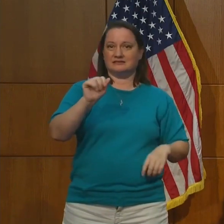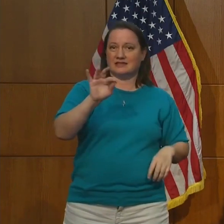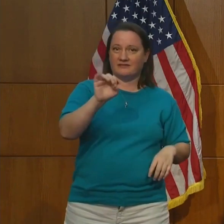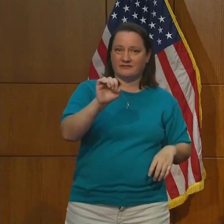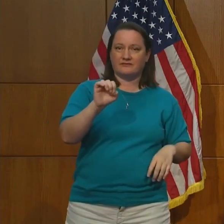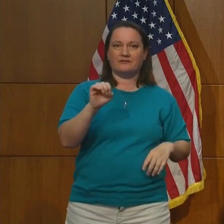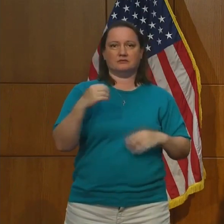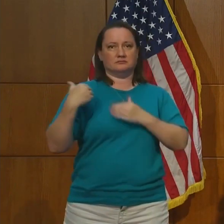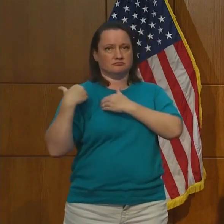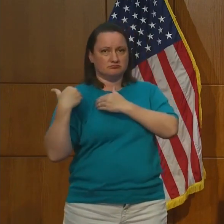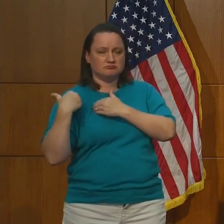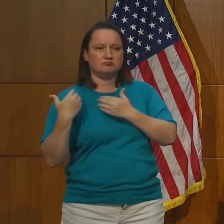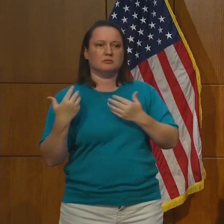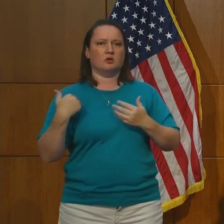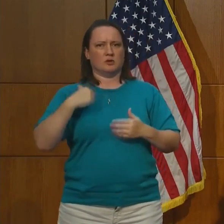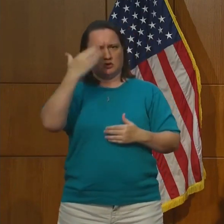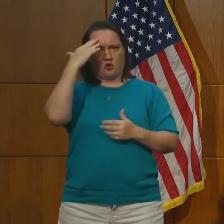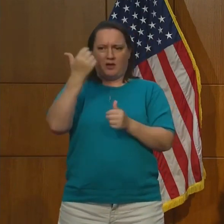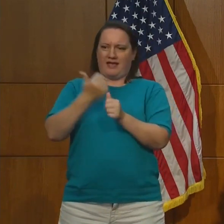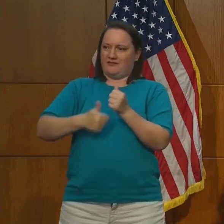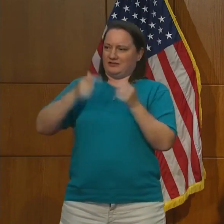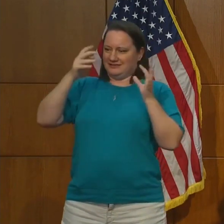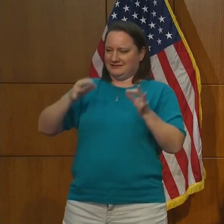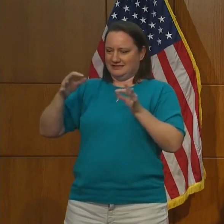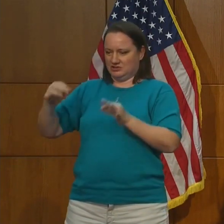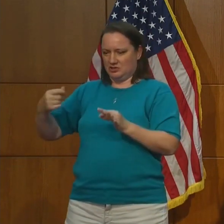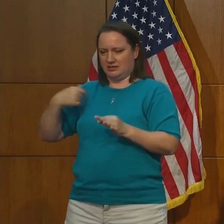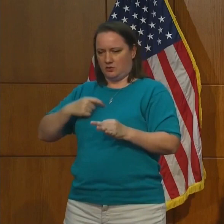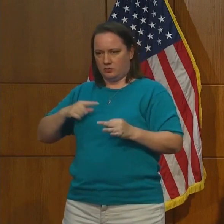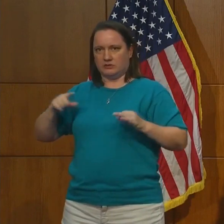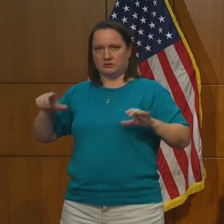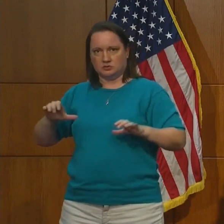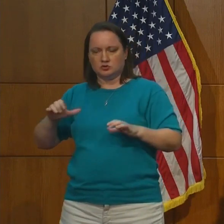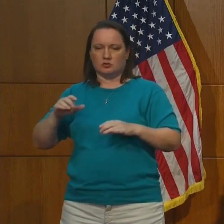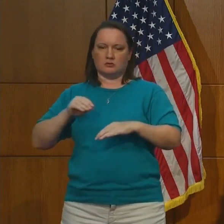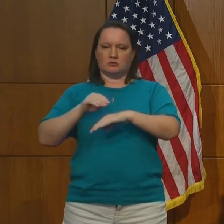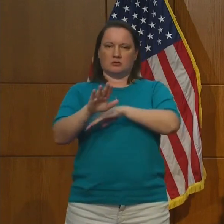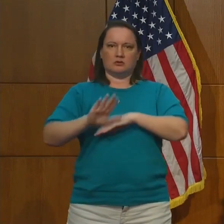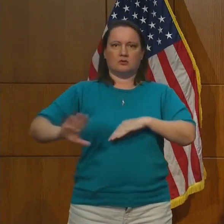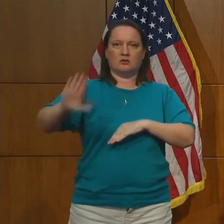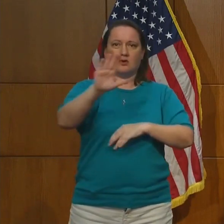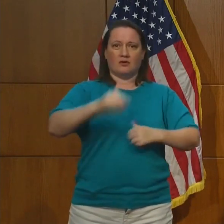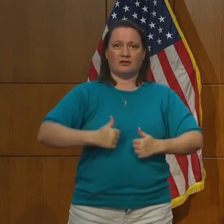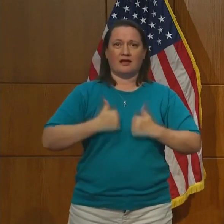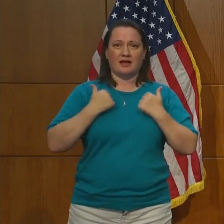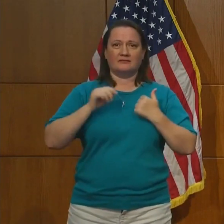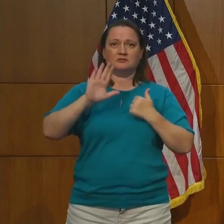WILL TAKE ACTIONS SOME WE YOU KNOW WE WANT TO DO THAT